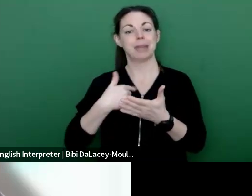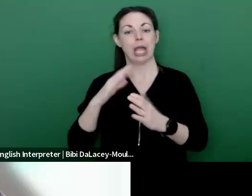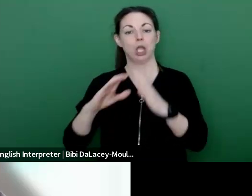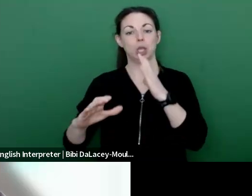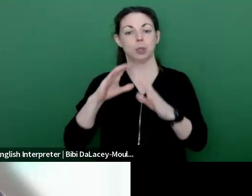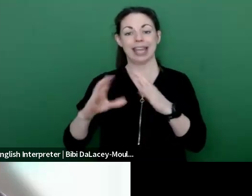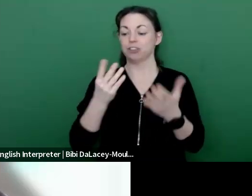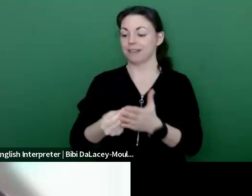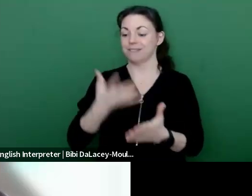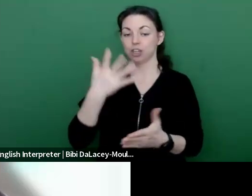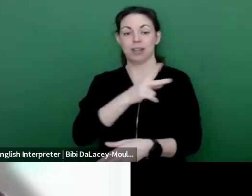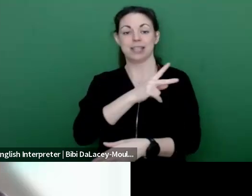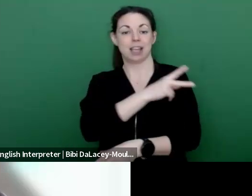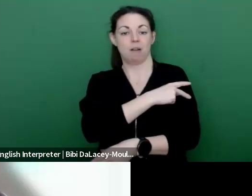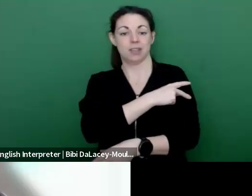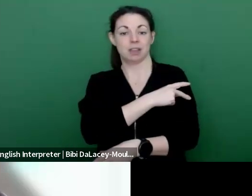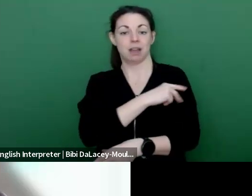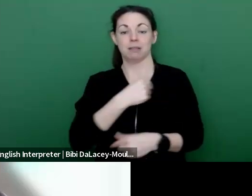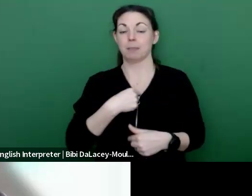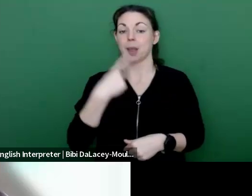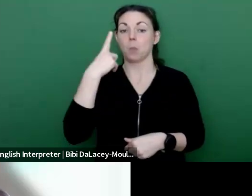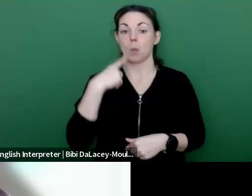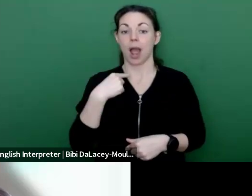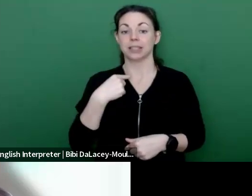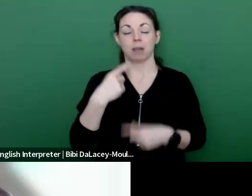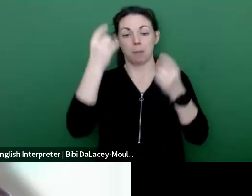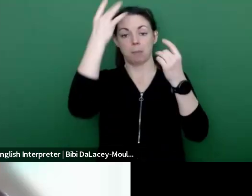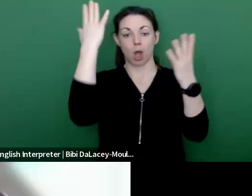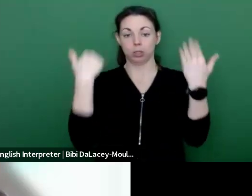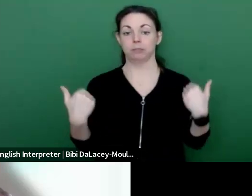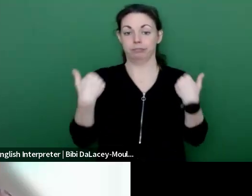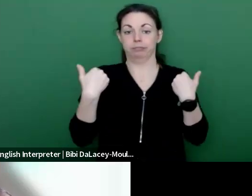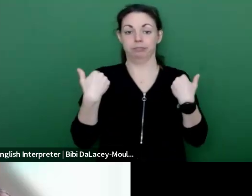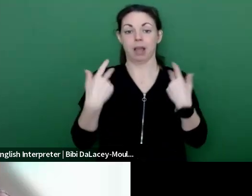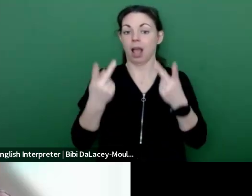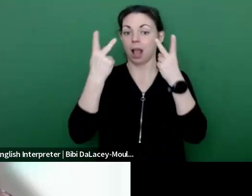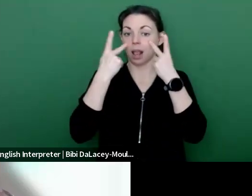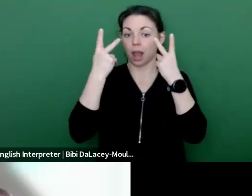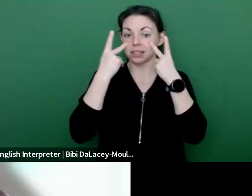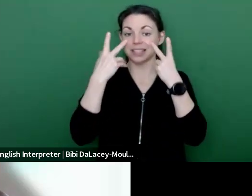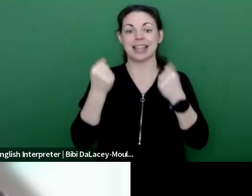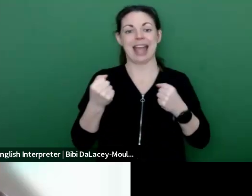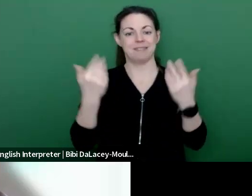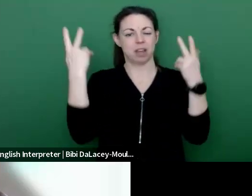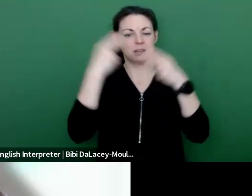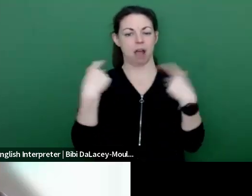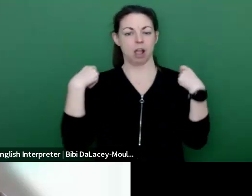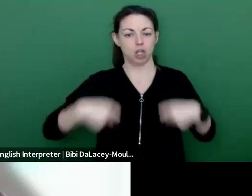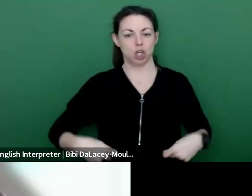I'm a White woman with short blonde hair and glasses, and I'm wearing a green top. So I just wanted to come and